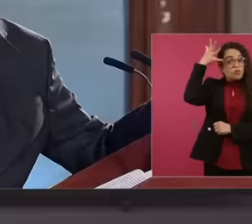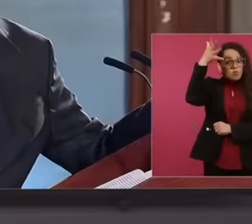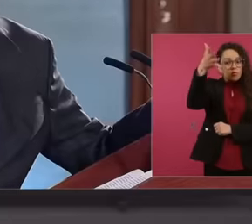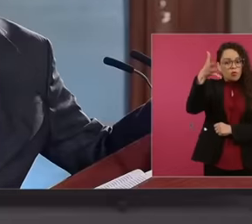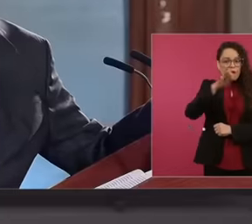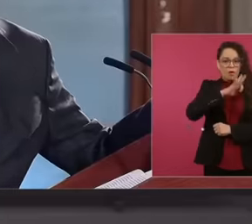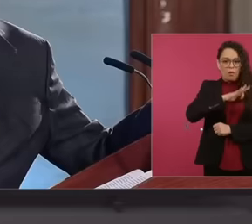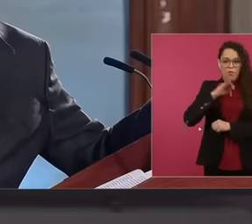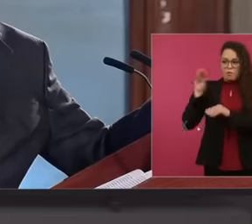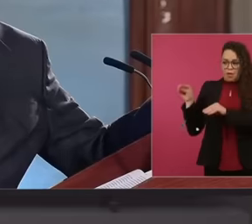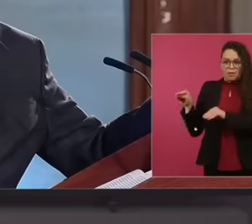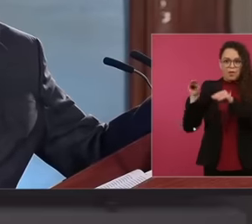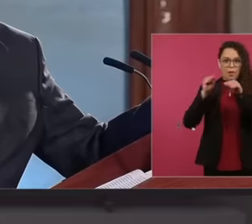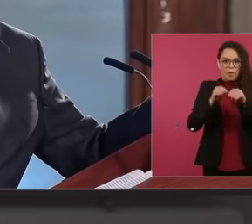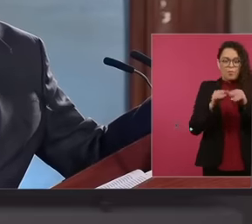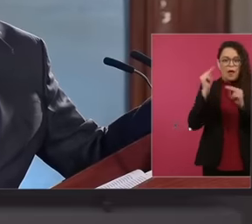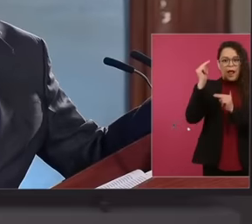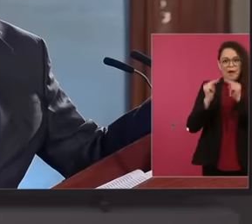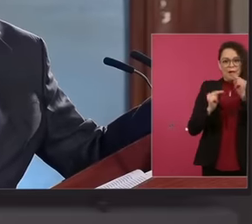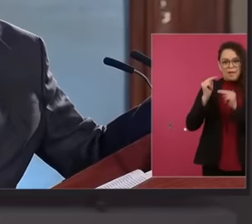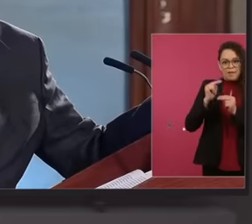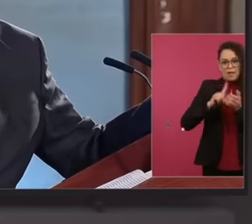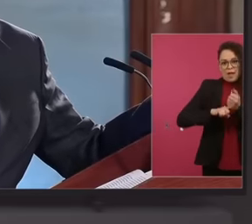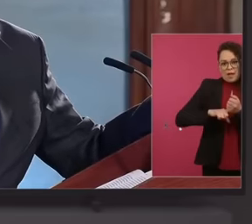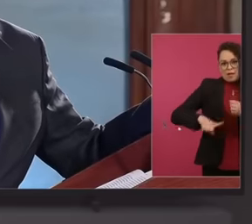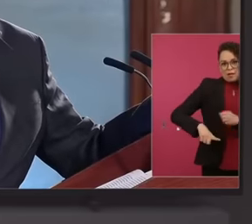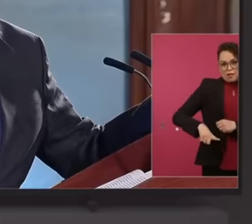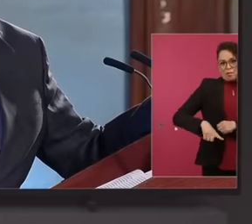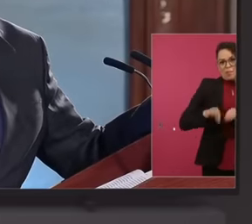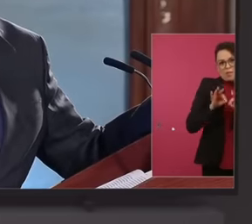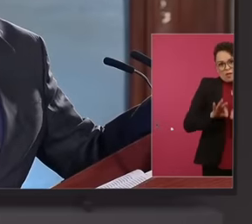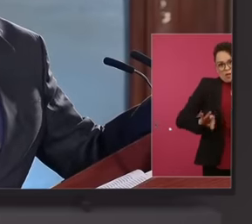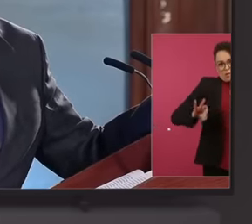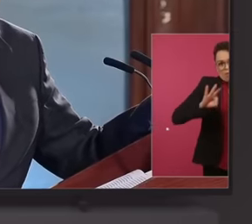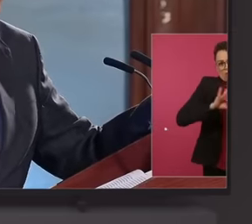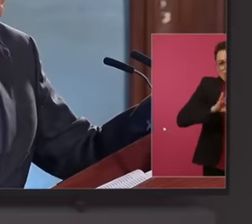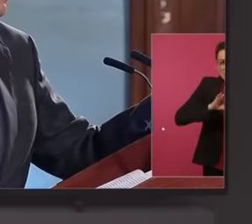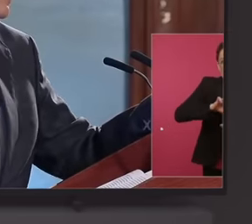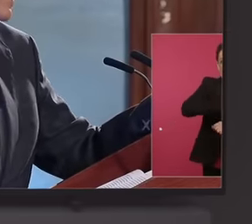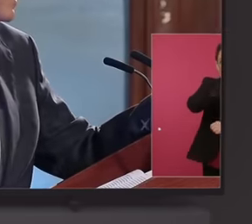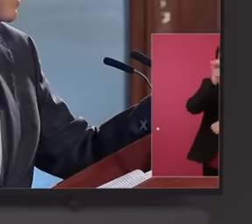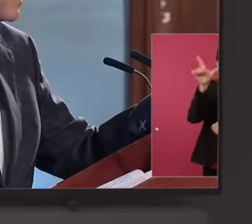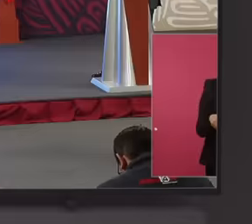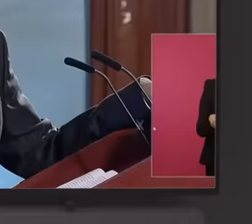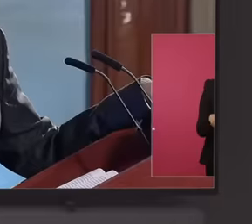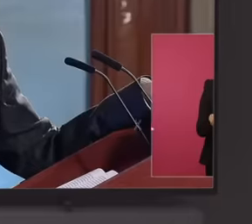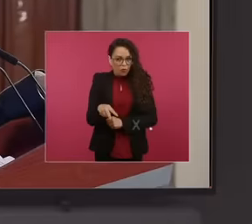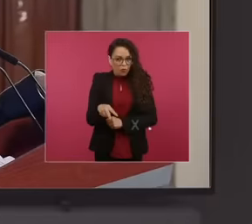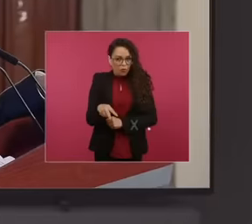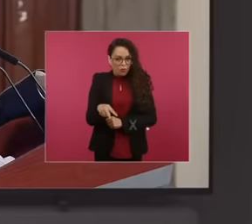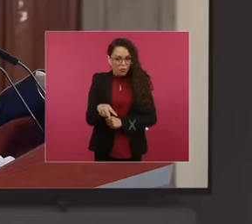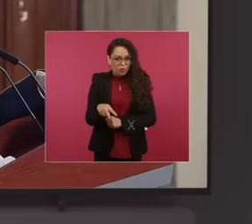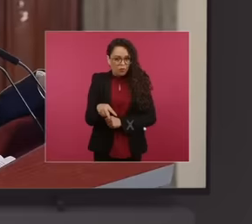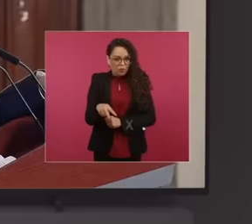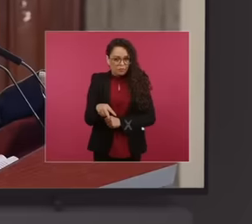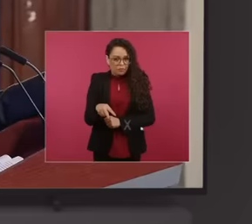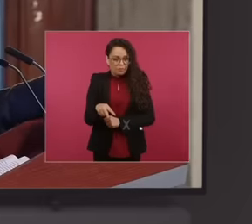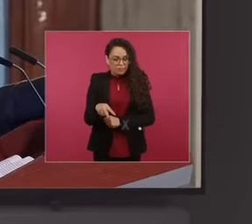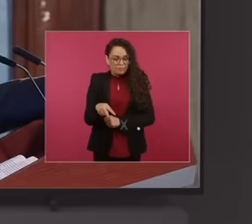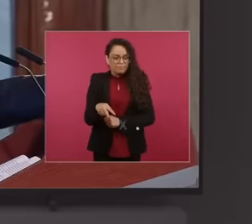and eventually take over the presidency itself and without the need Whether the United